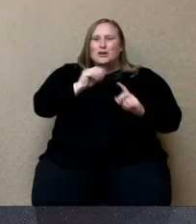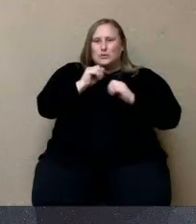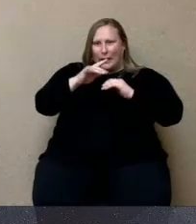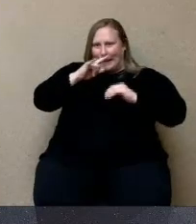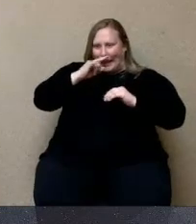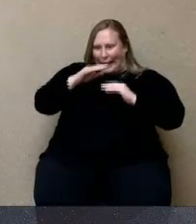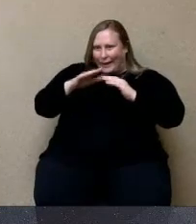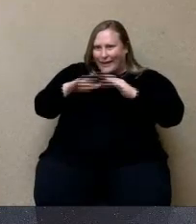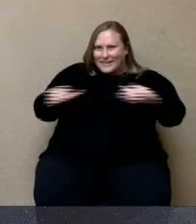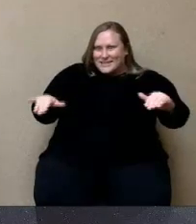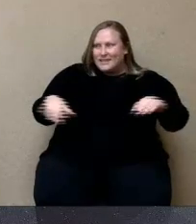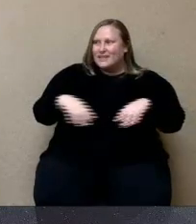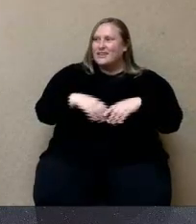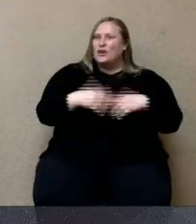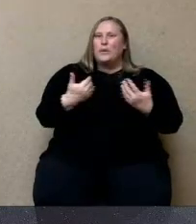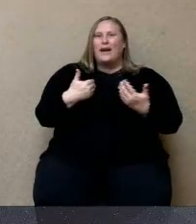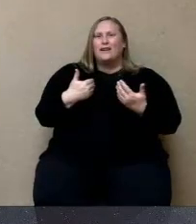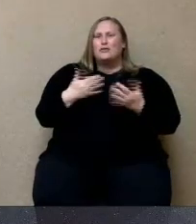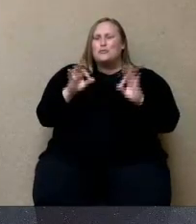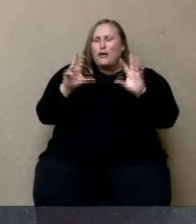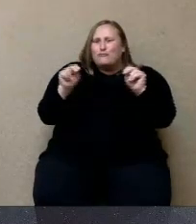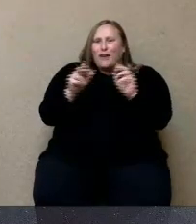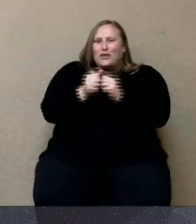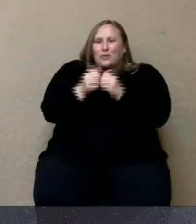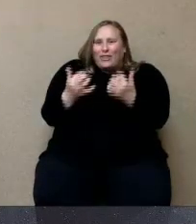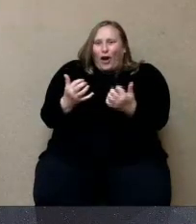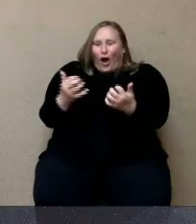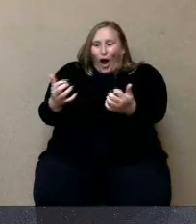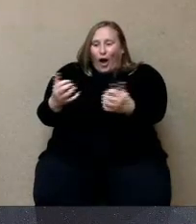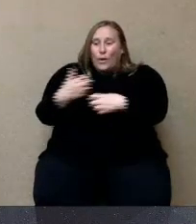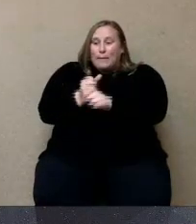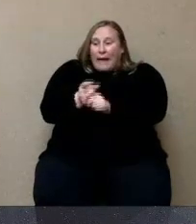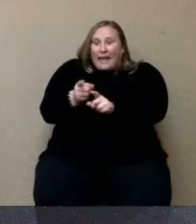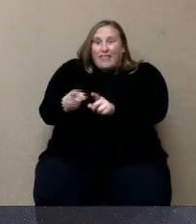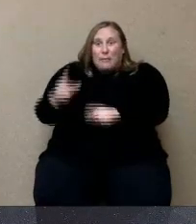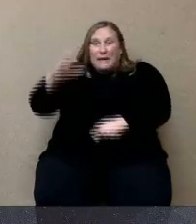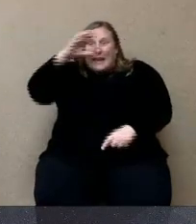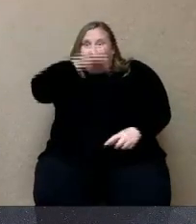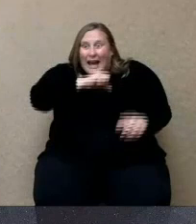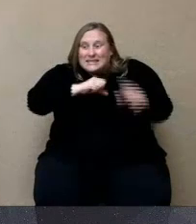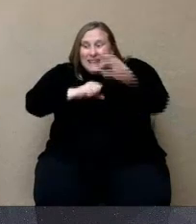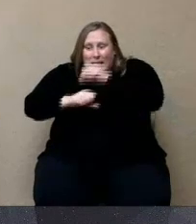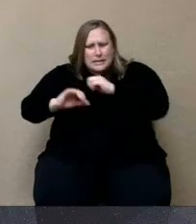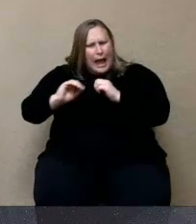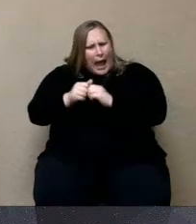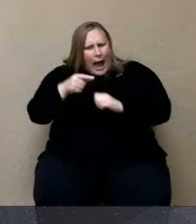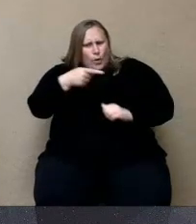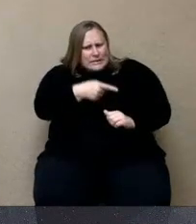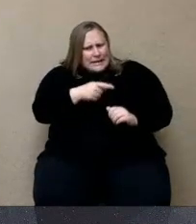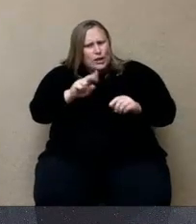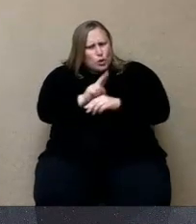have a little more, we have some fun with that audience. We make them guess as far as how he's using his device.